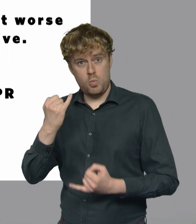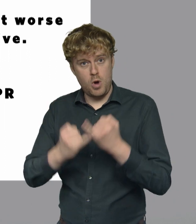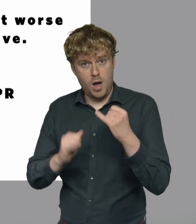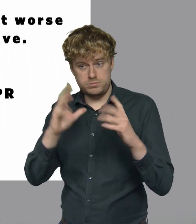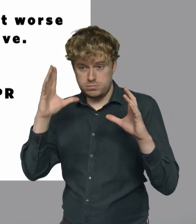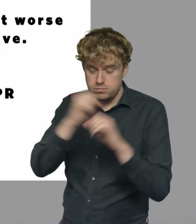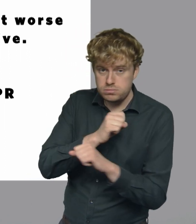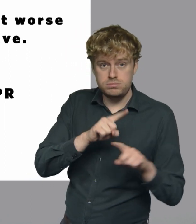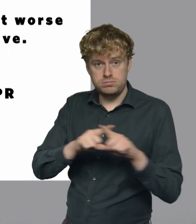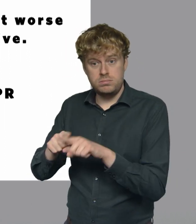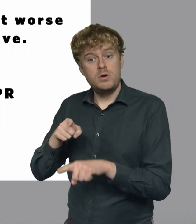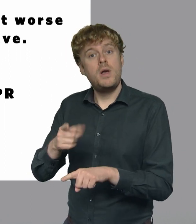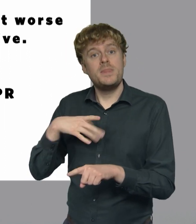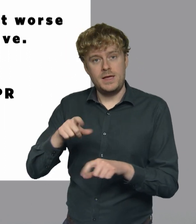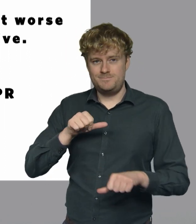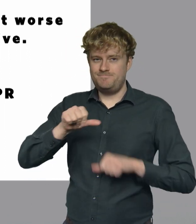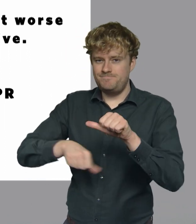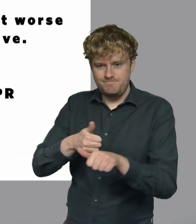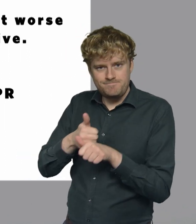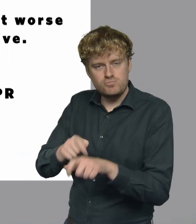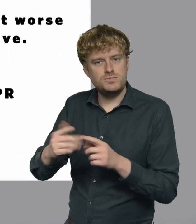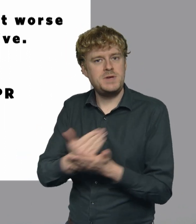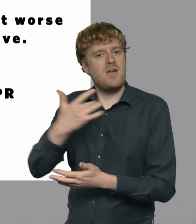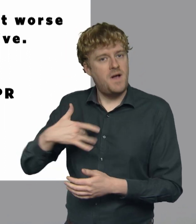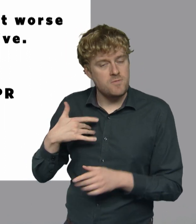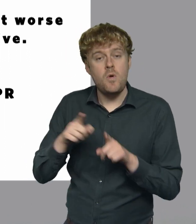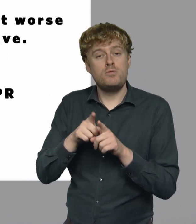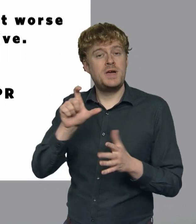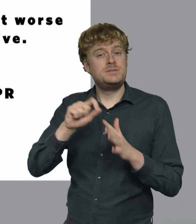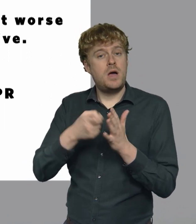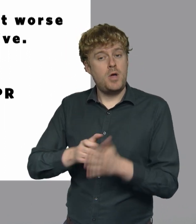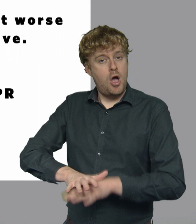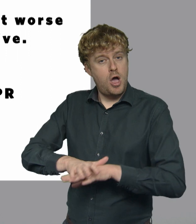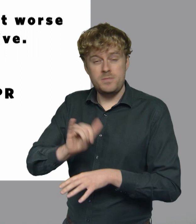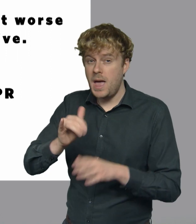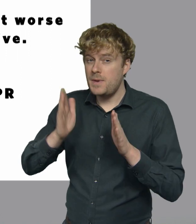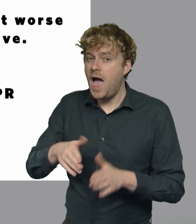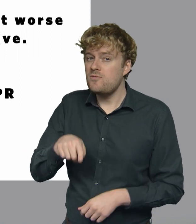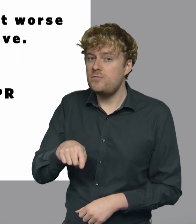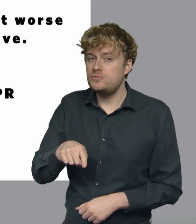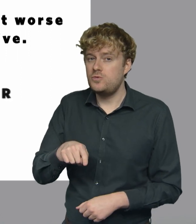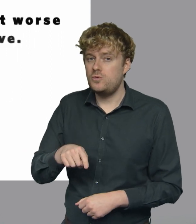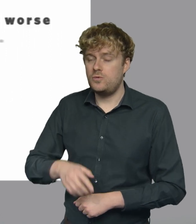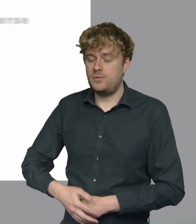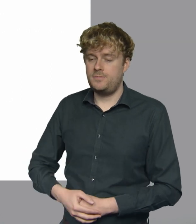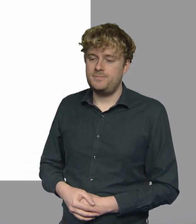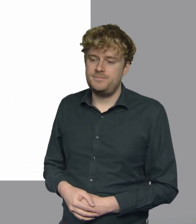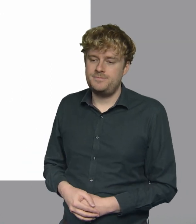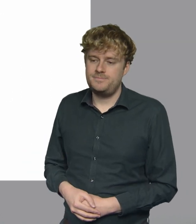and they could even become unresponsive. If this happens, then be prepared to use basic life support and start CPR.